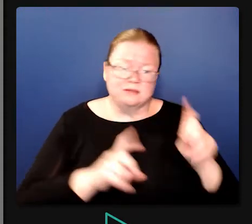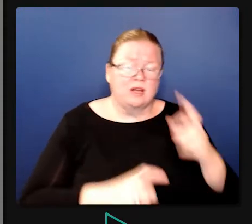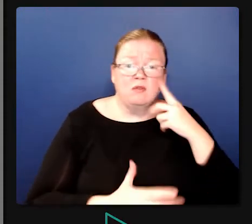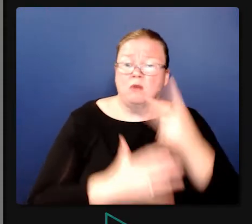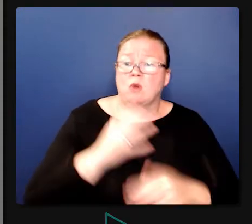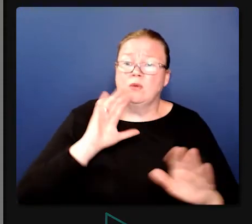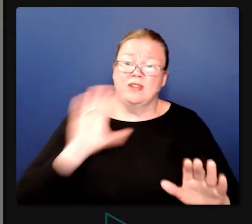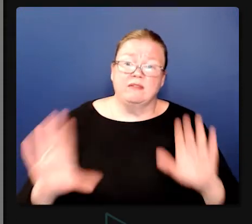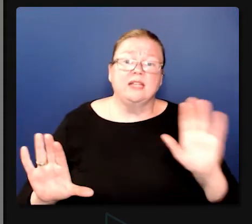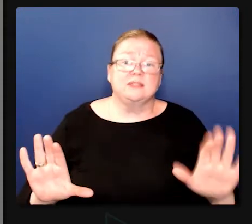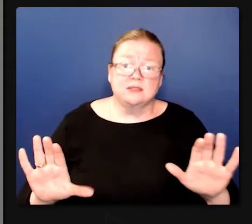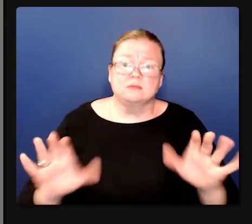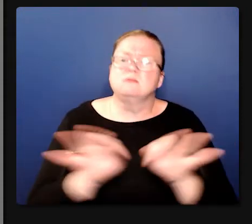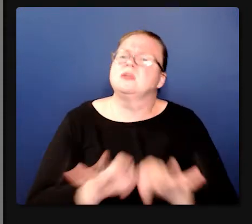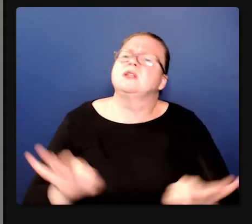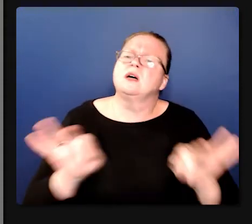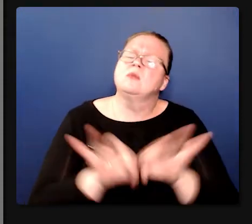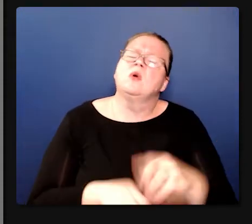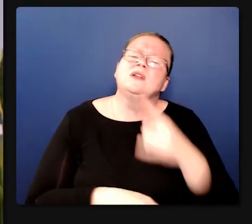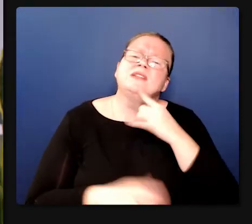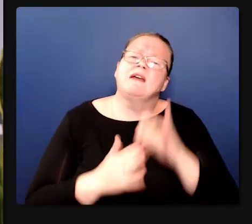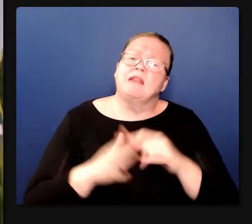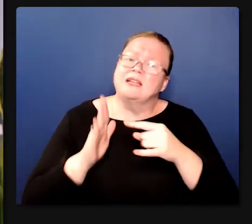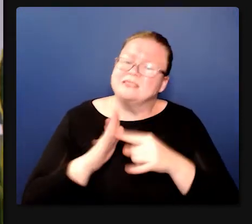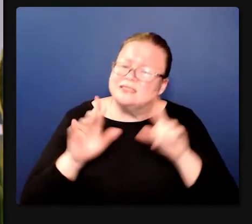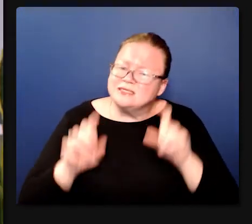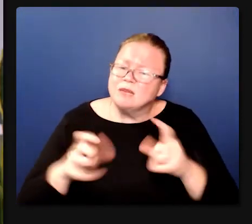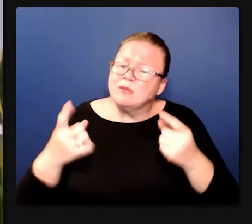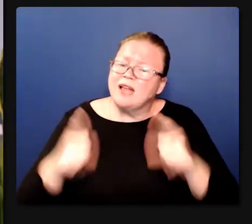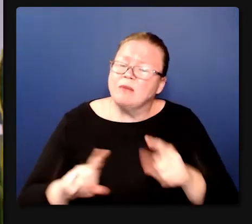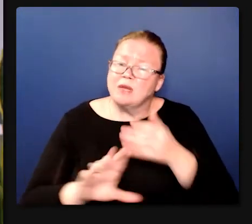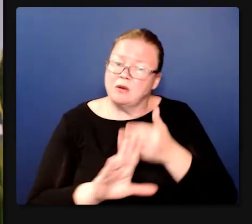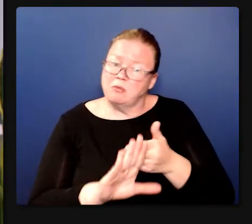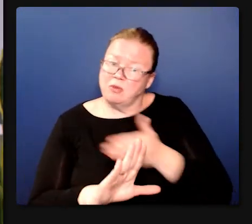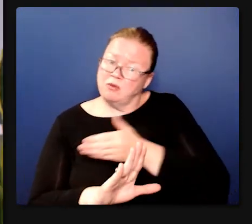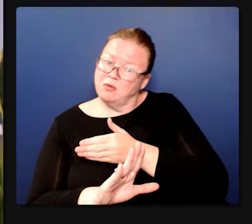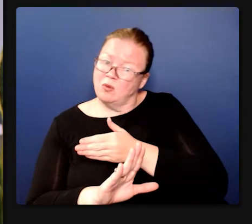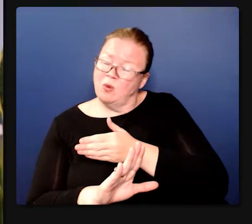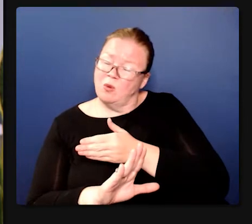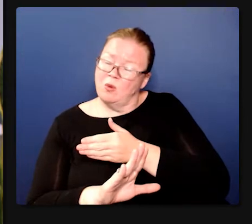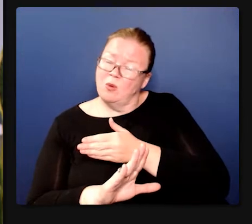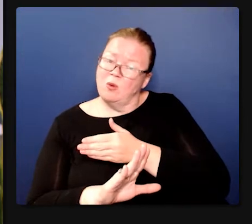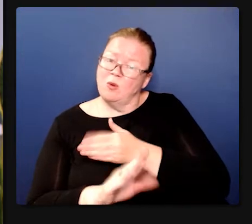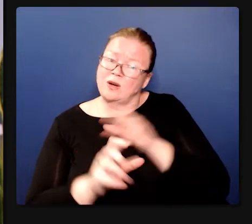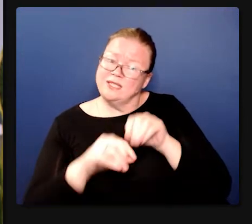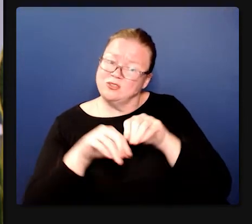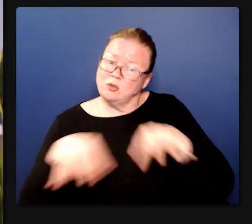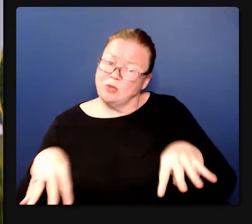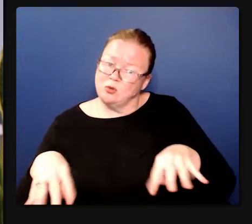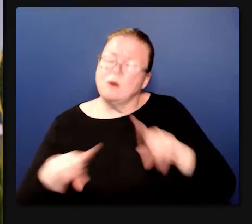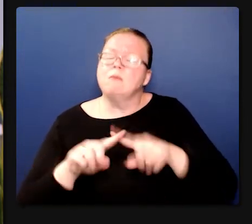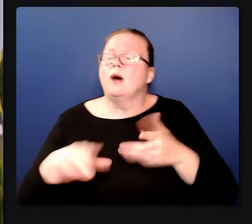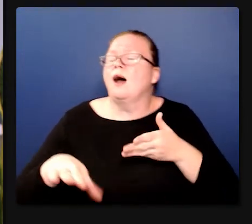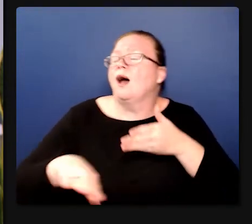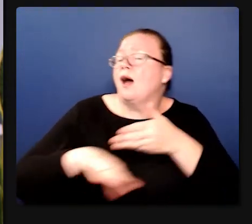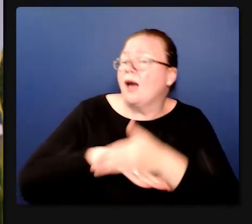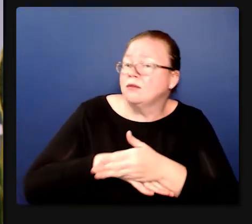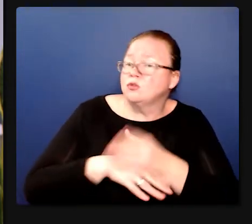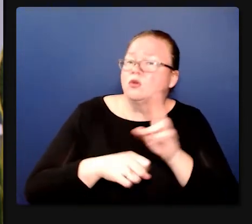It's important to say that sampling happens before a distribution and after ingestion,